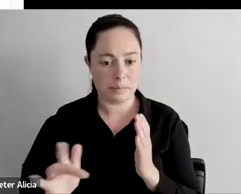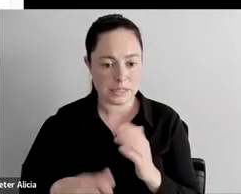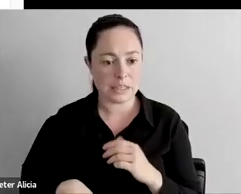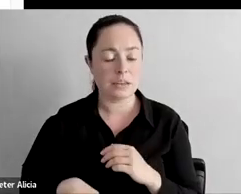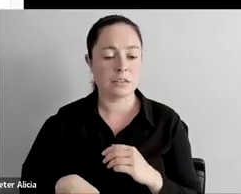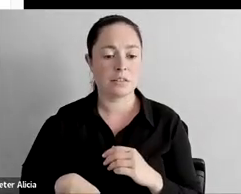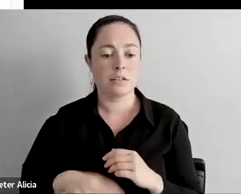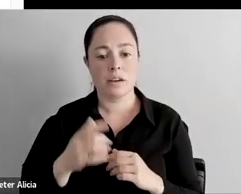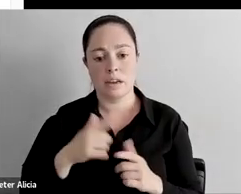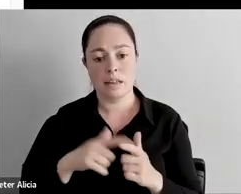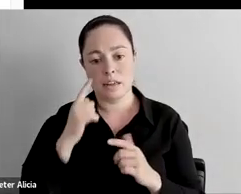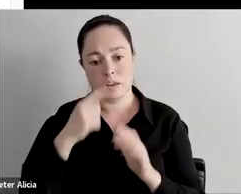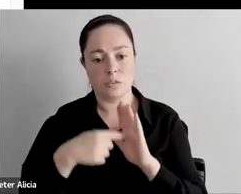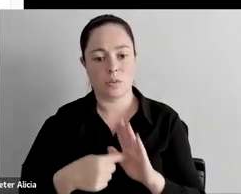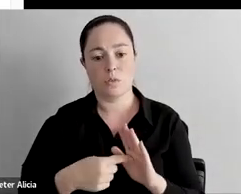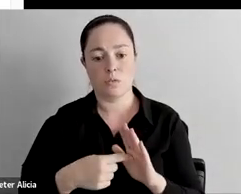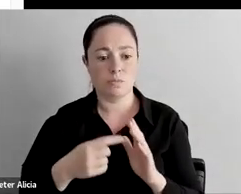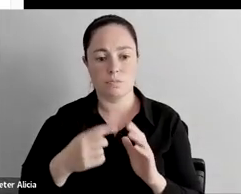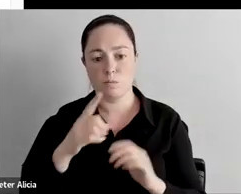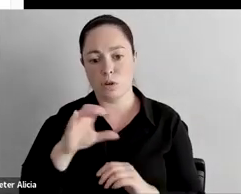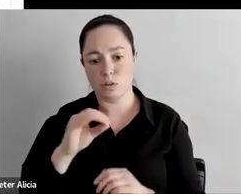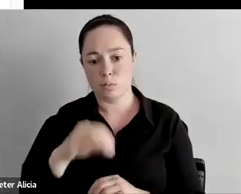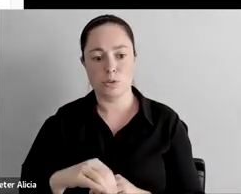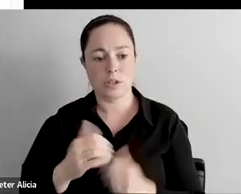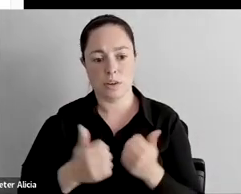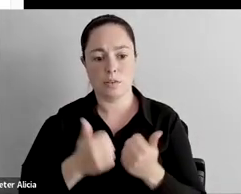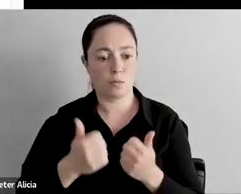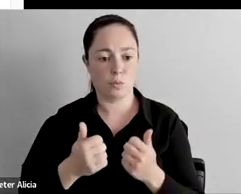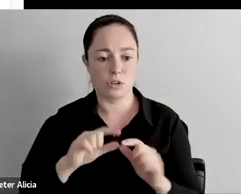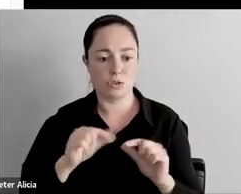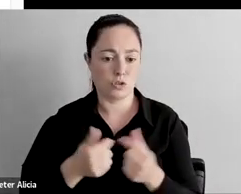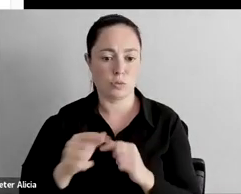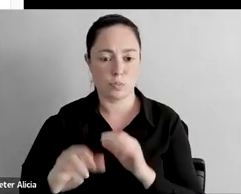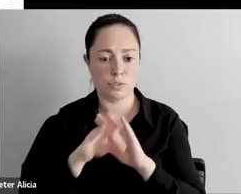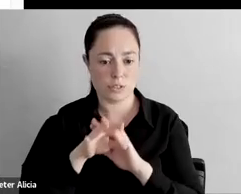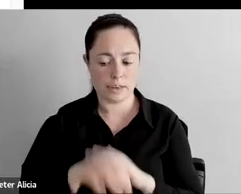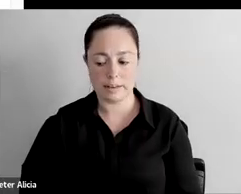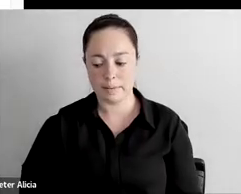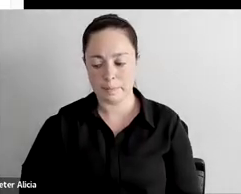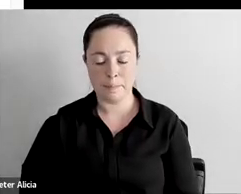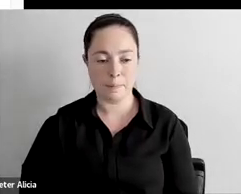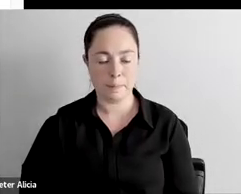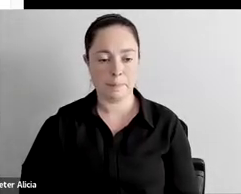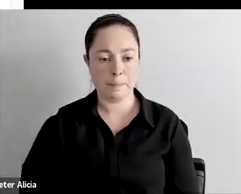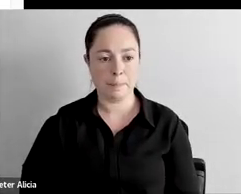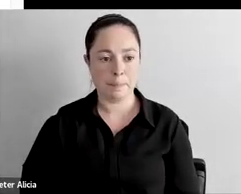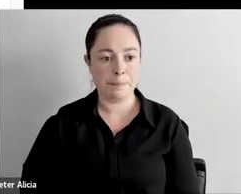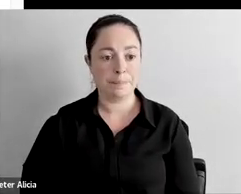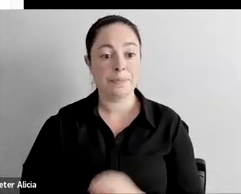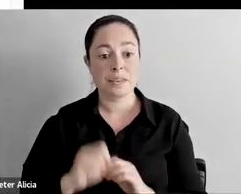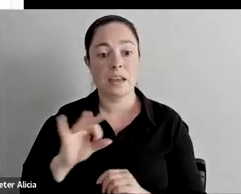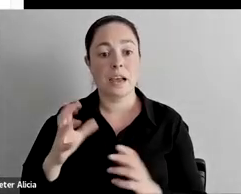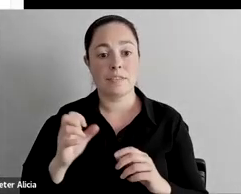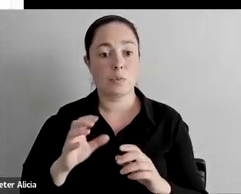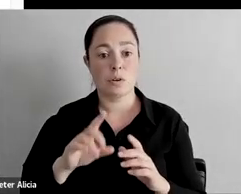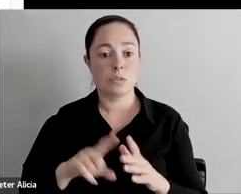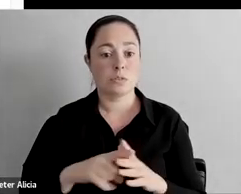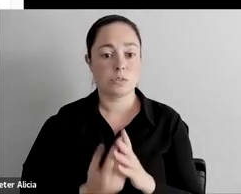whatever the group is that you that you've selected. If you want to clear your state or filter